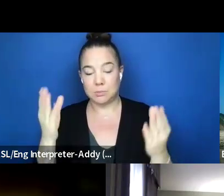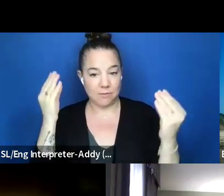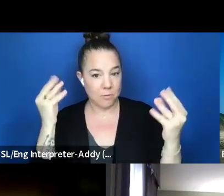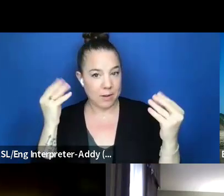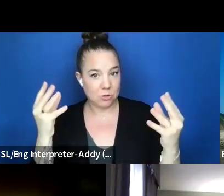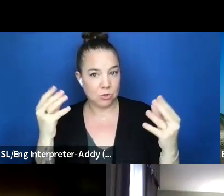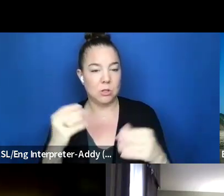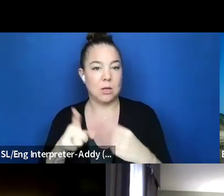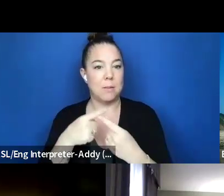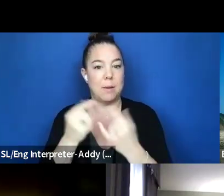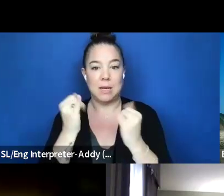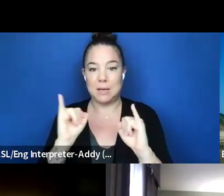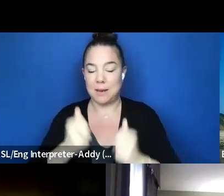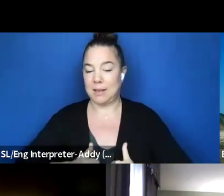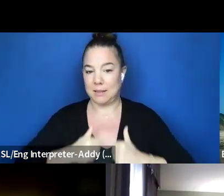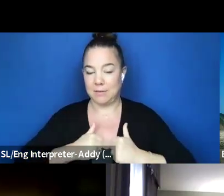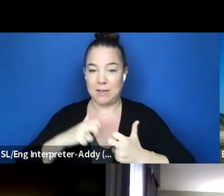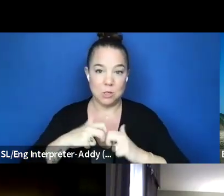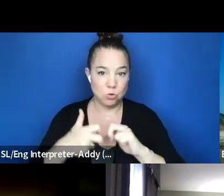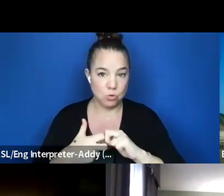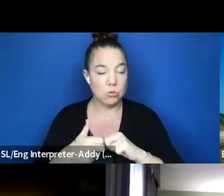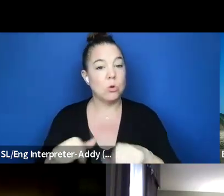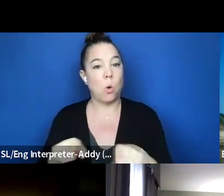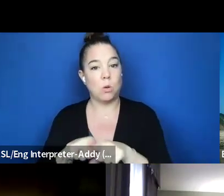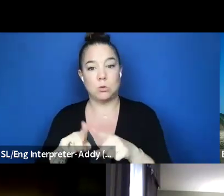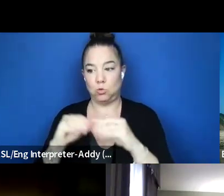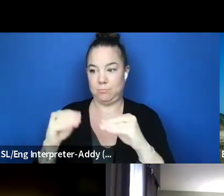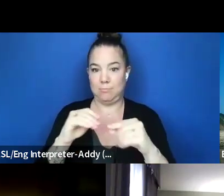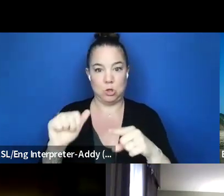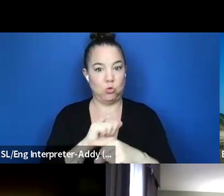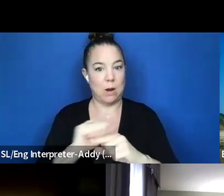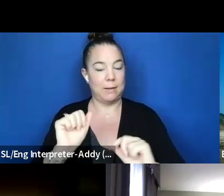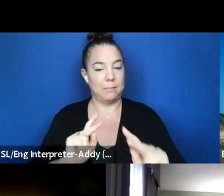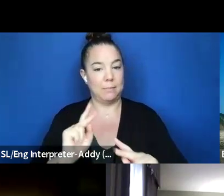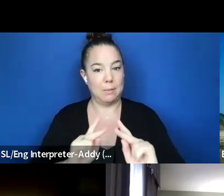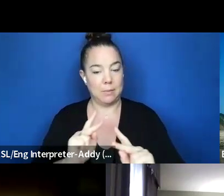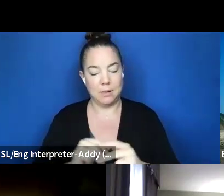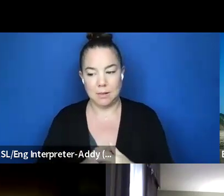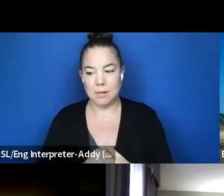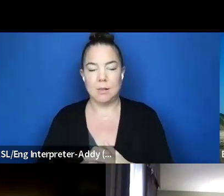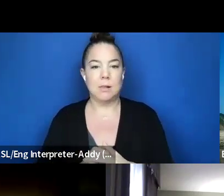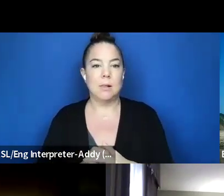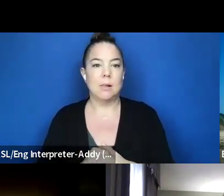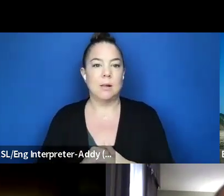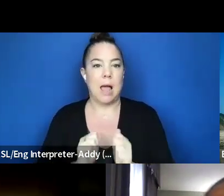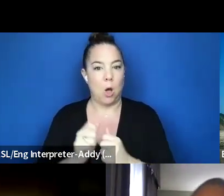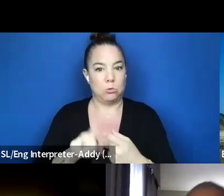Adeleigh Belyeu: independent living issues as well as to train folks Adeleigh Belyeu: how to Adeleigh Belyeu: work with